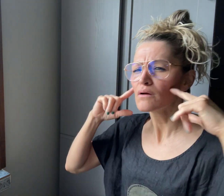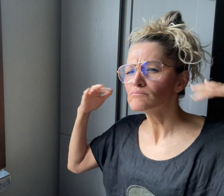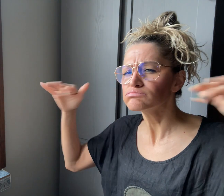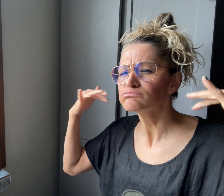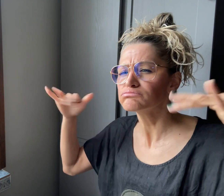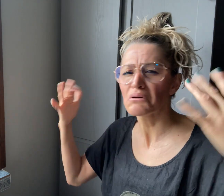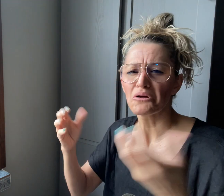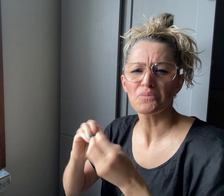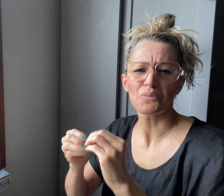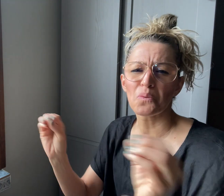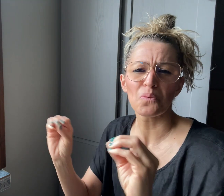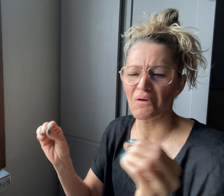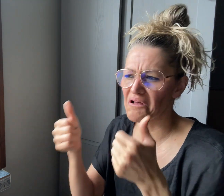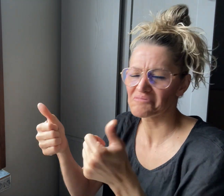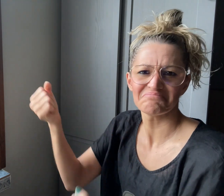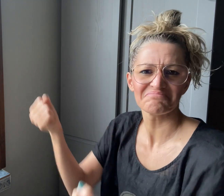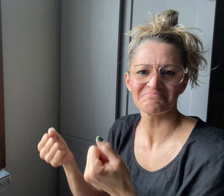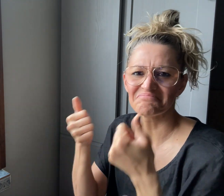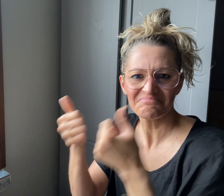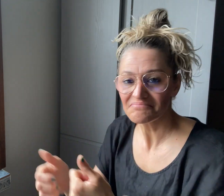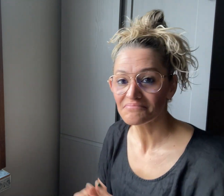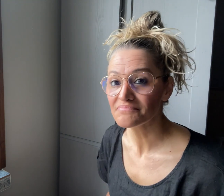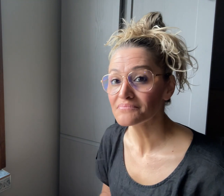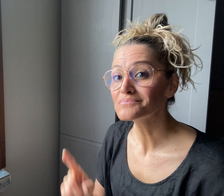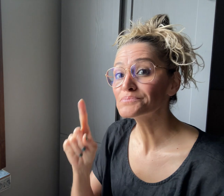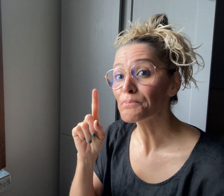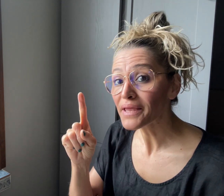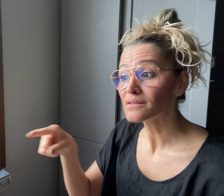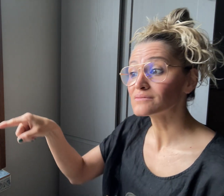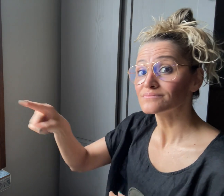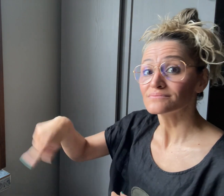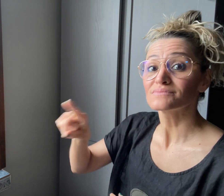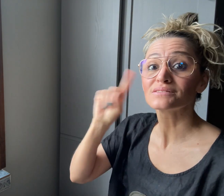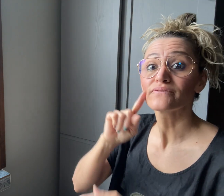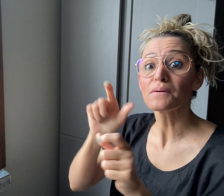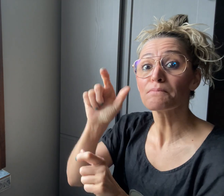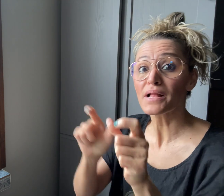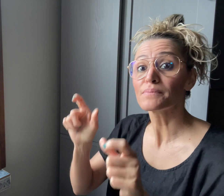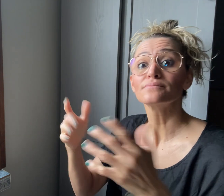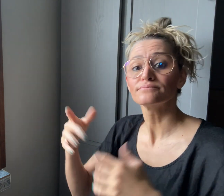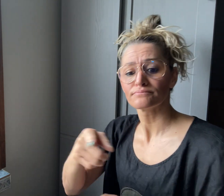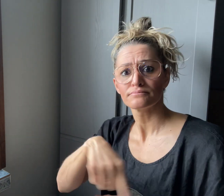Deaf people have always been asked to provide